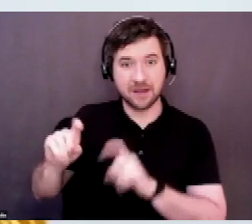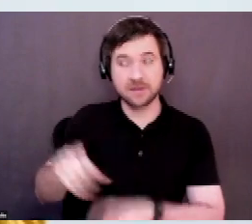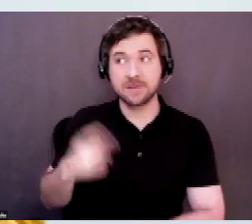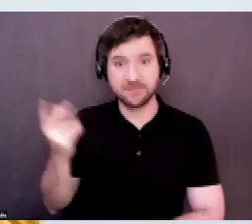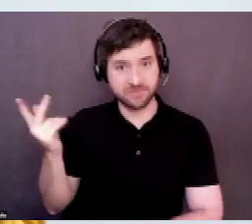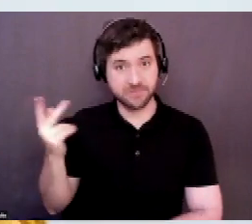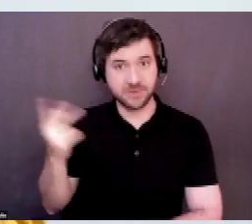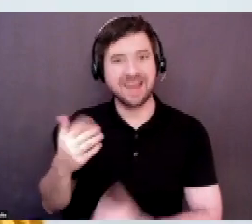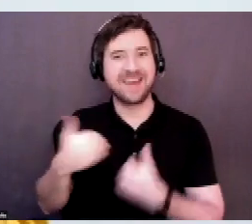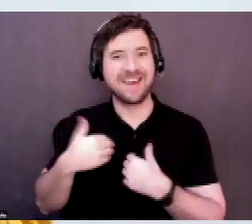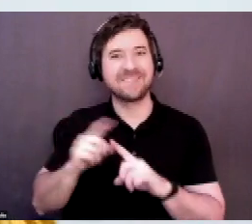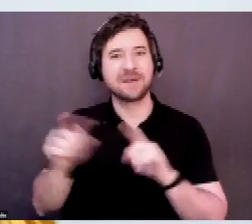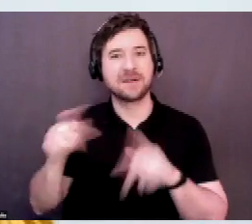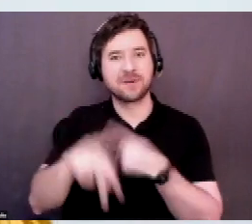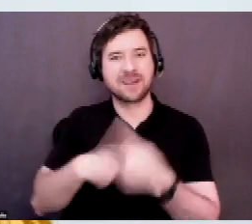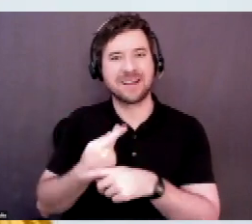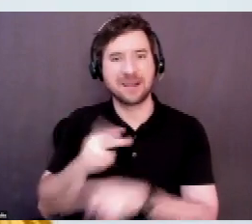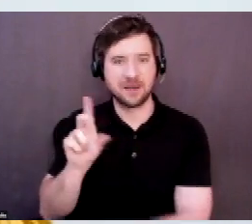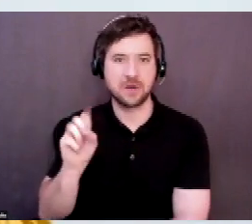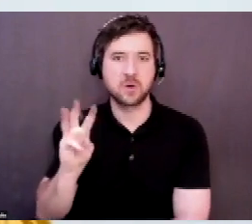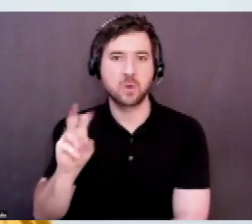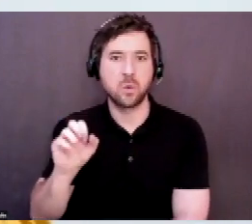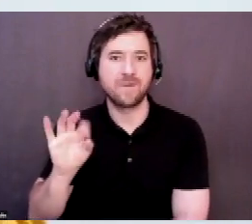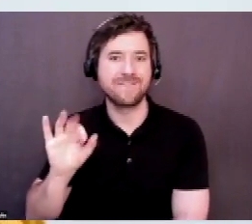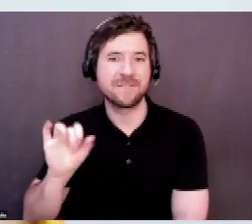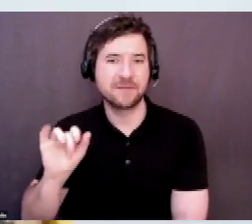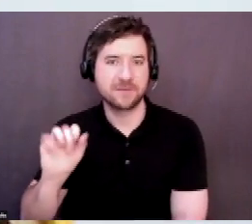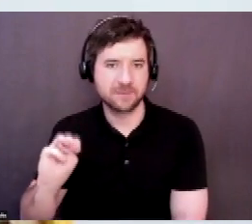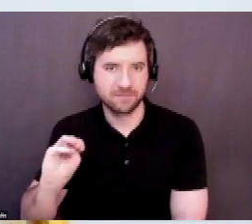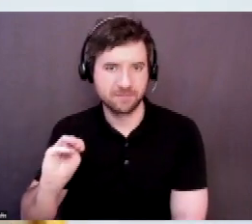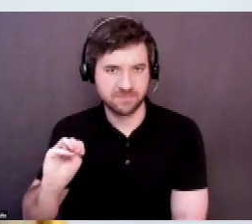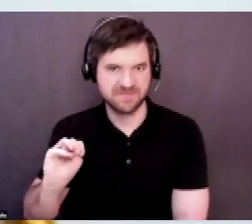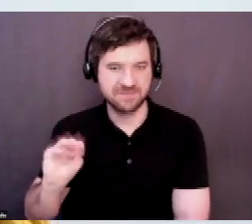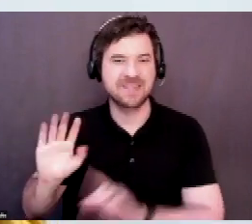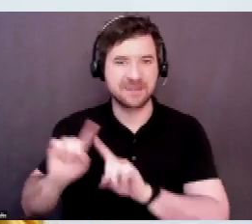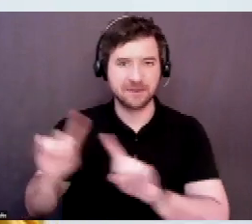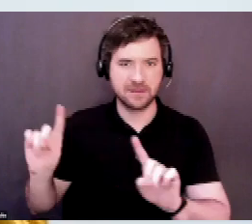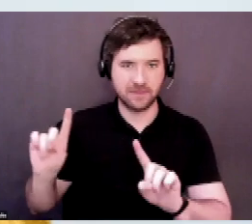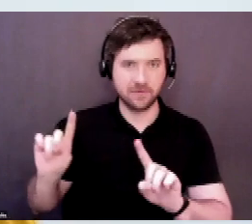It was important for us to understand what we were going to be dealing with,